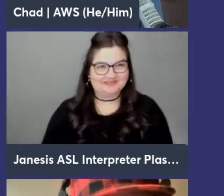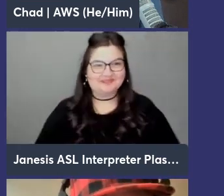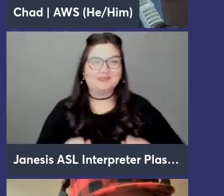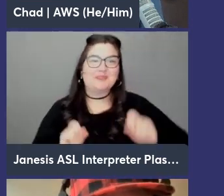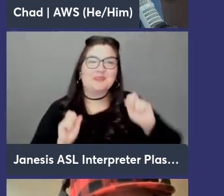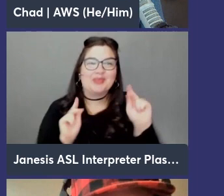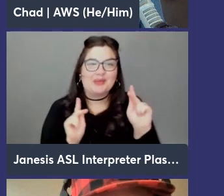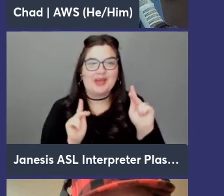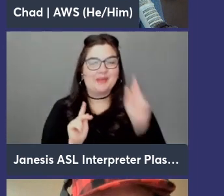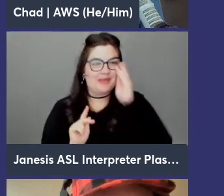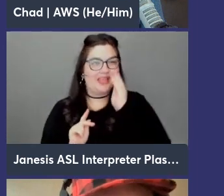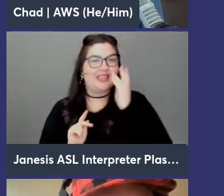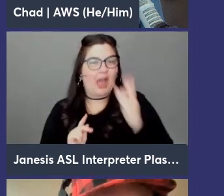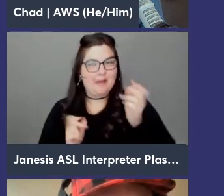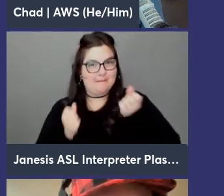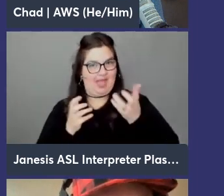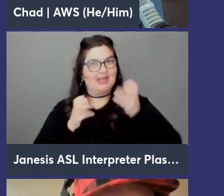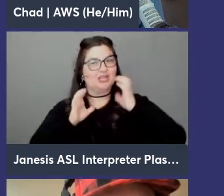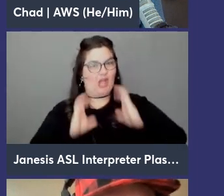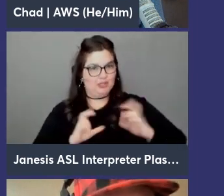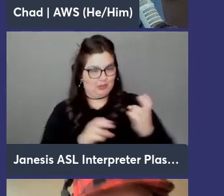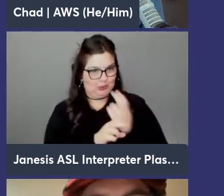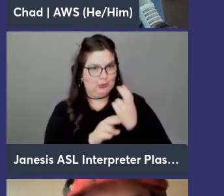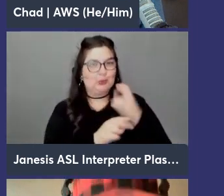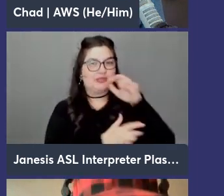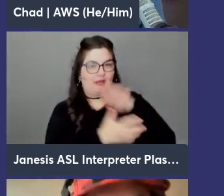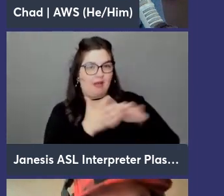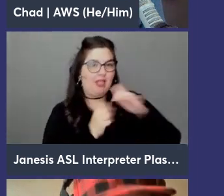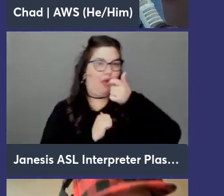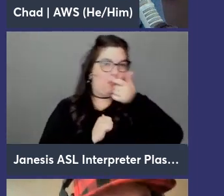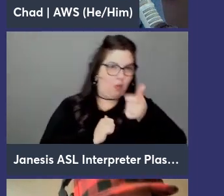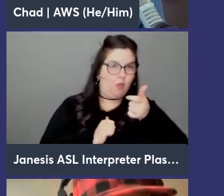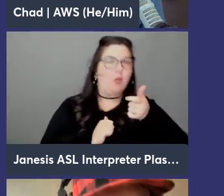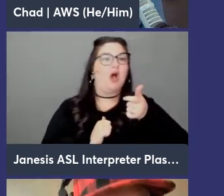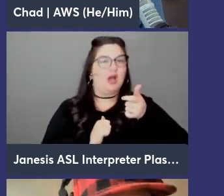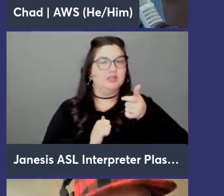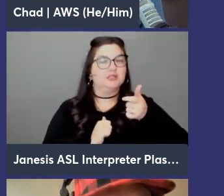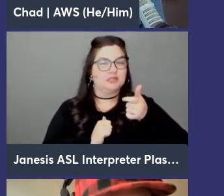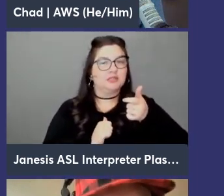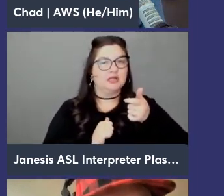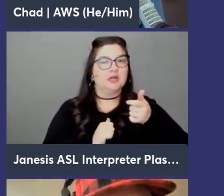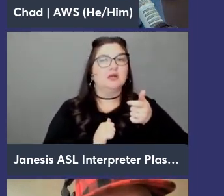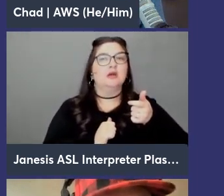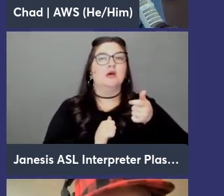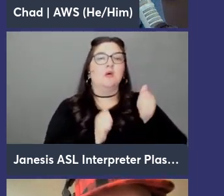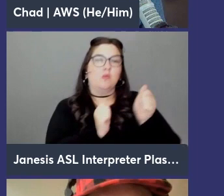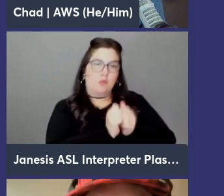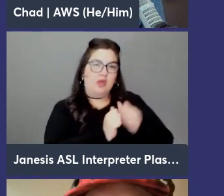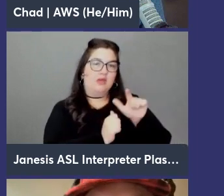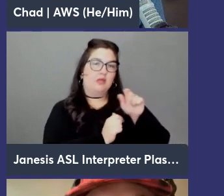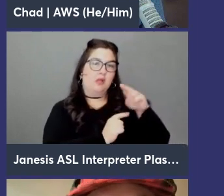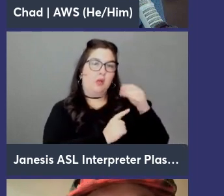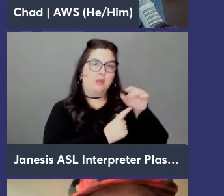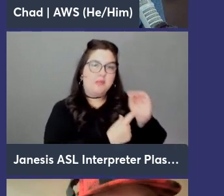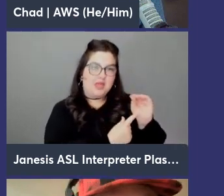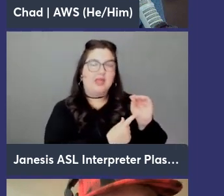Yeah, by the way, a lot of our customer are using CloudWatch in Powertools because it's a different thing you can, I think appreciate that,